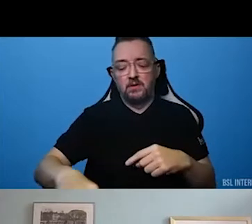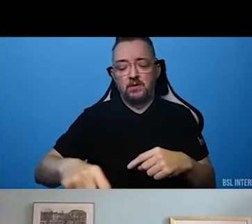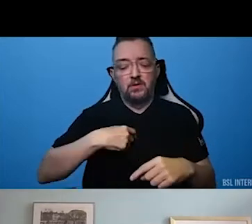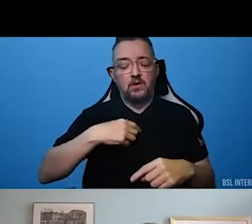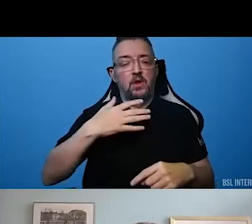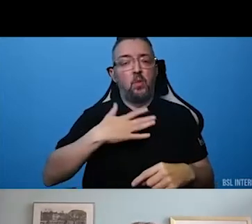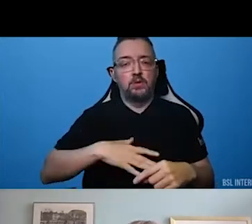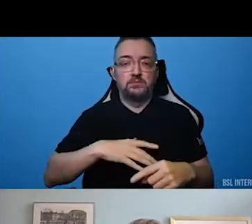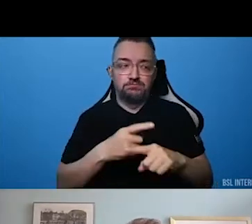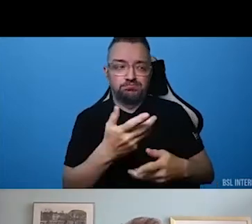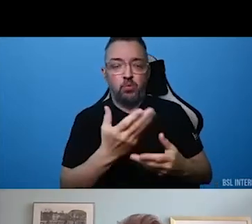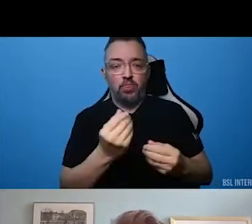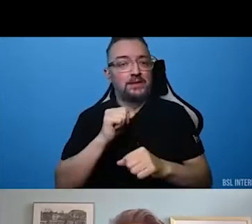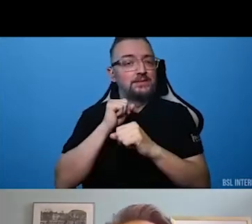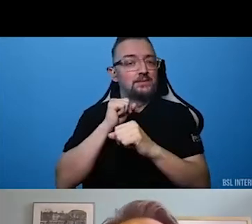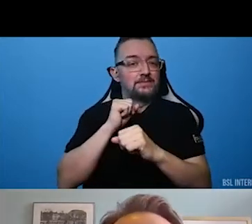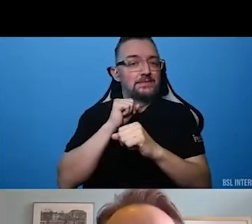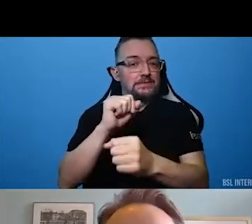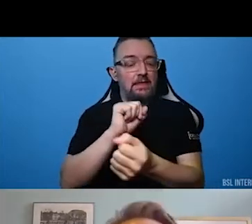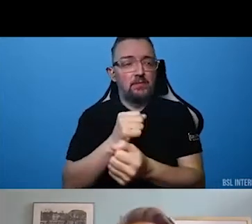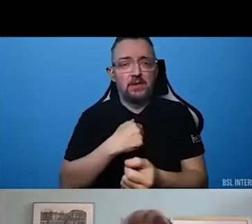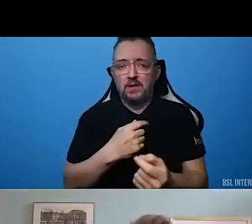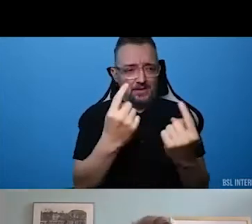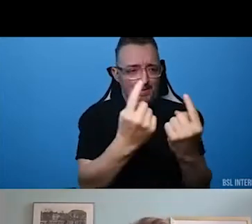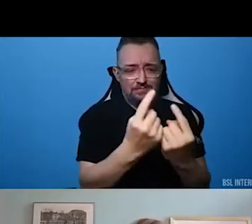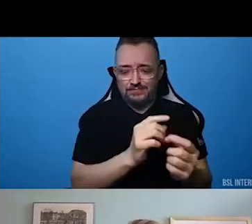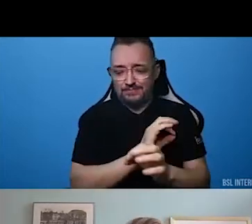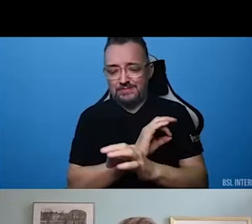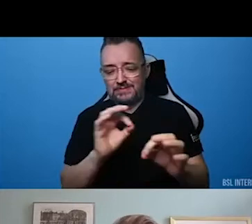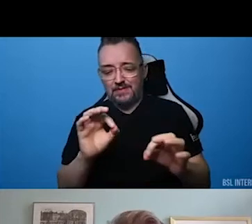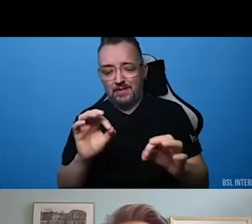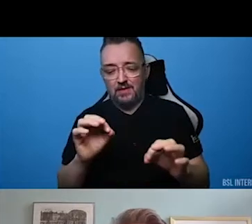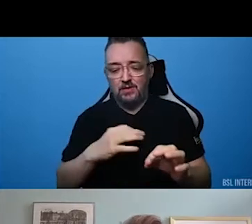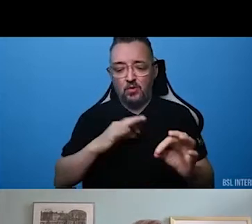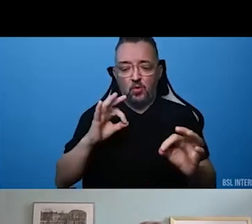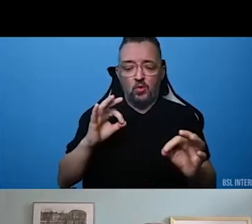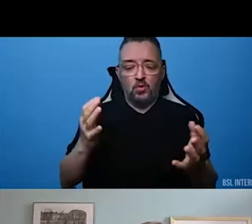but we just don't really have the artifacts for slavery. We don't have the kind of the chains and manacles and whips